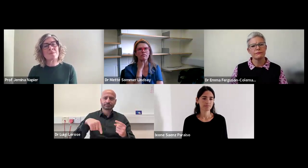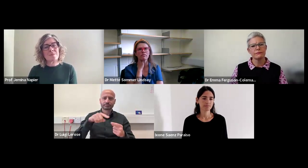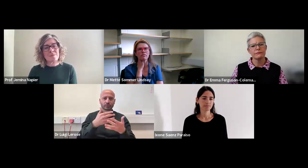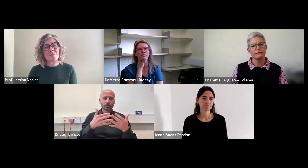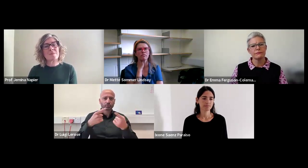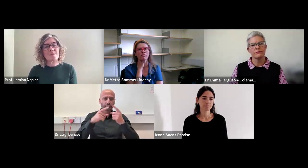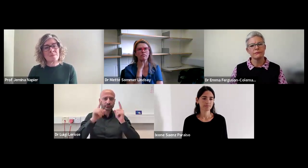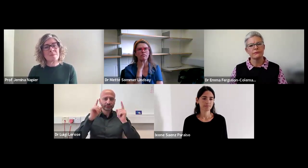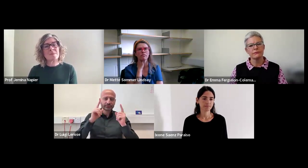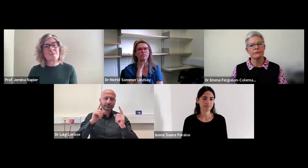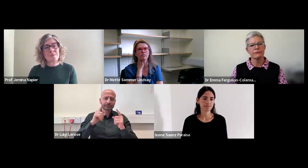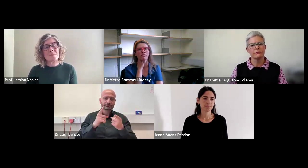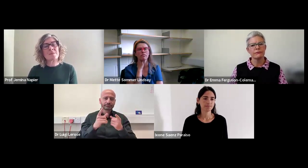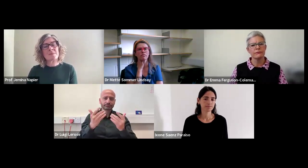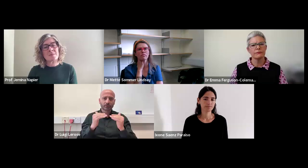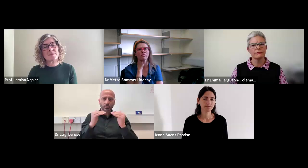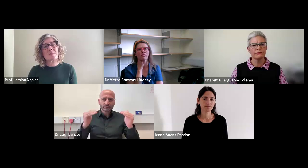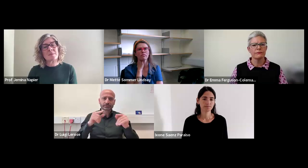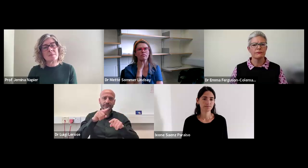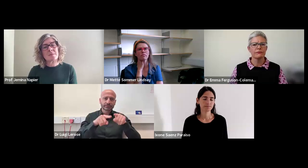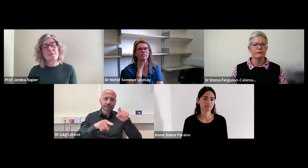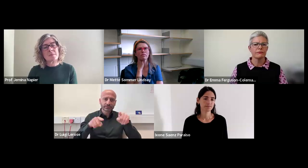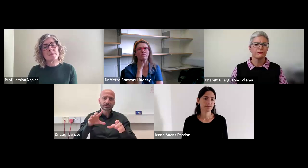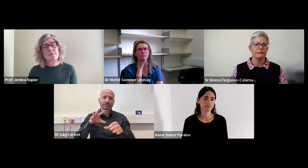with staff on a day-to-day basis without interpreters and I think a lot of universities,